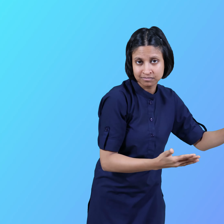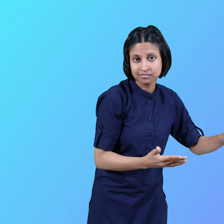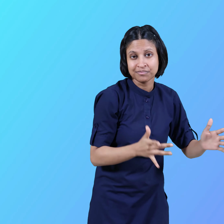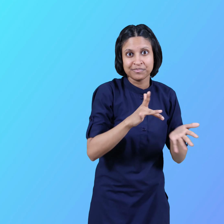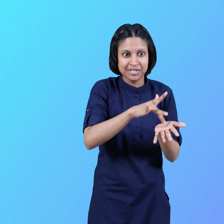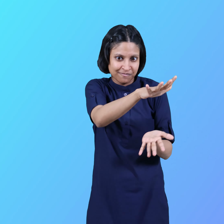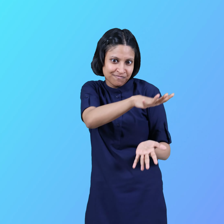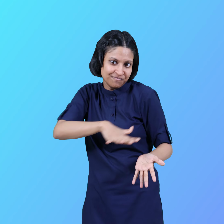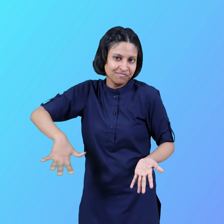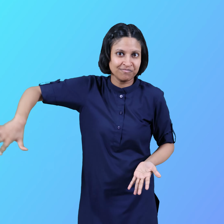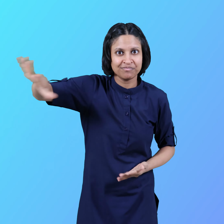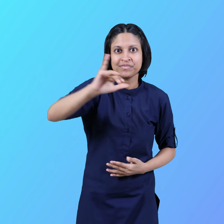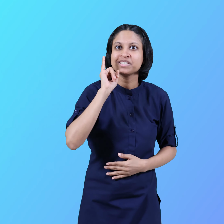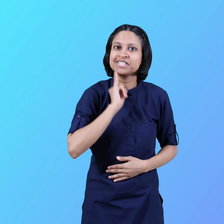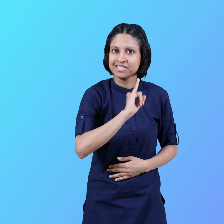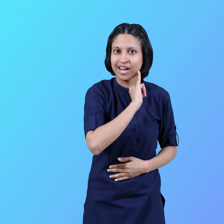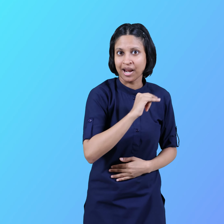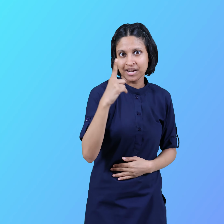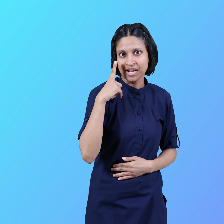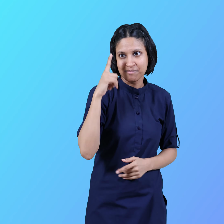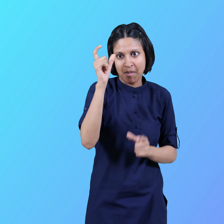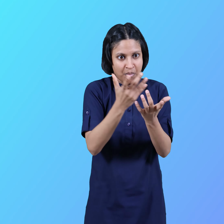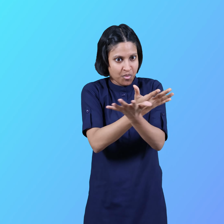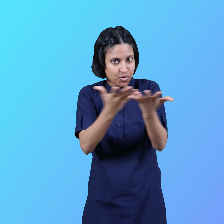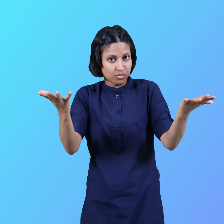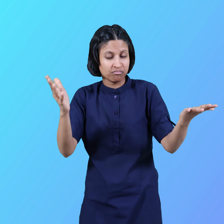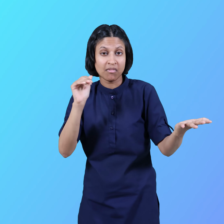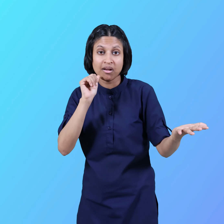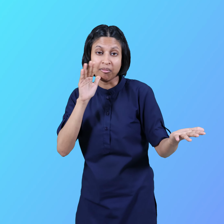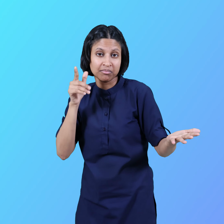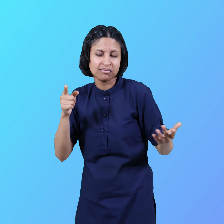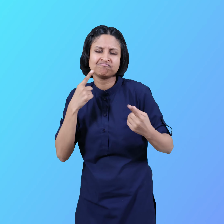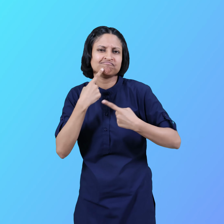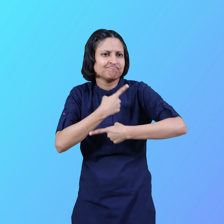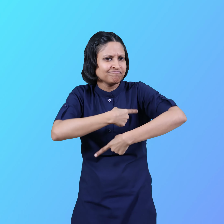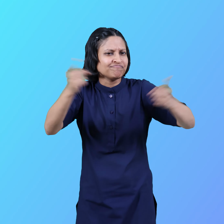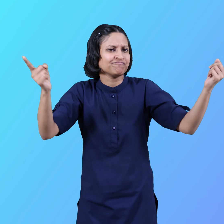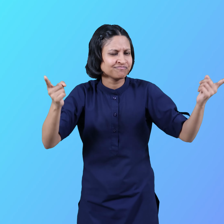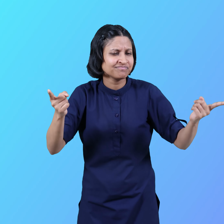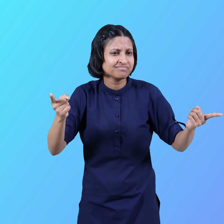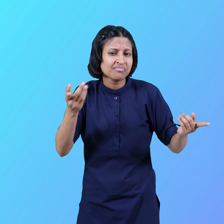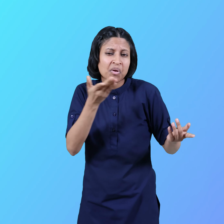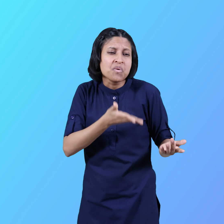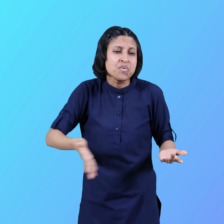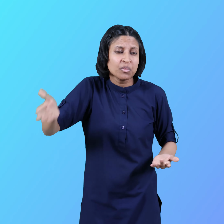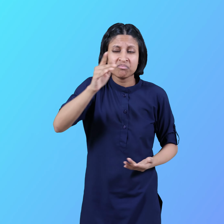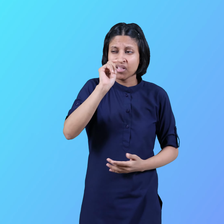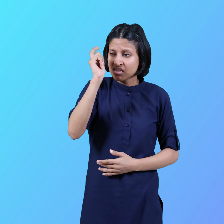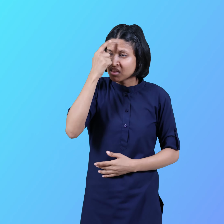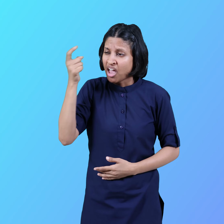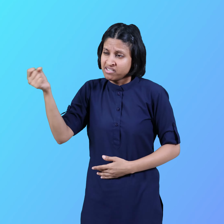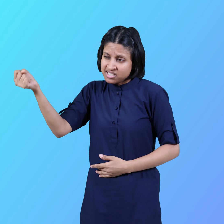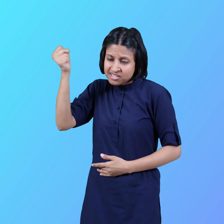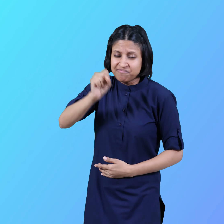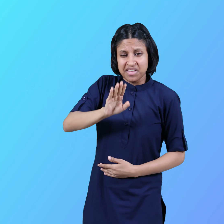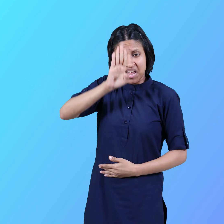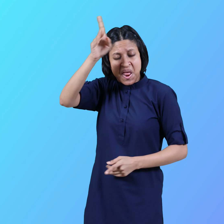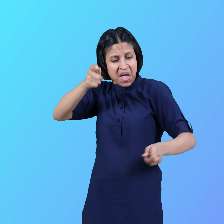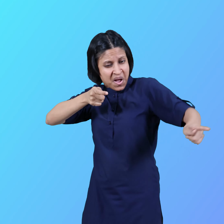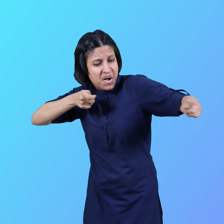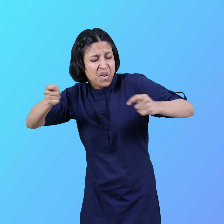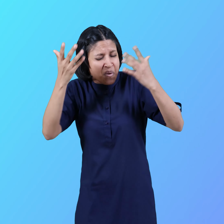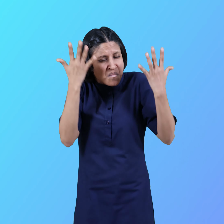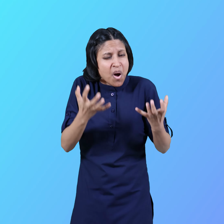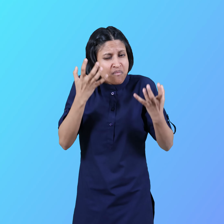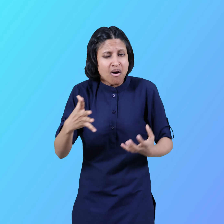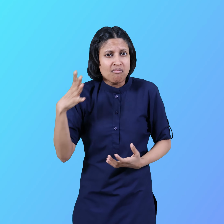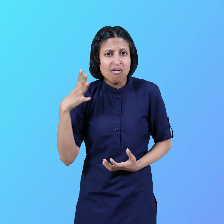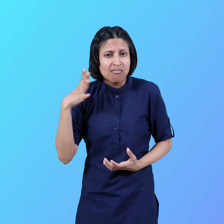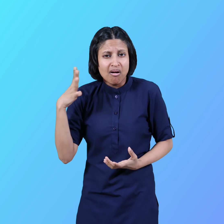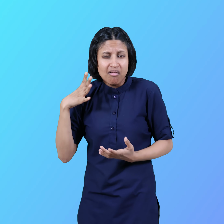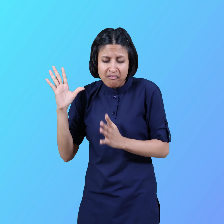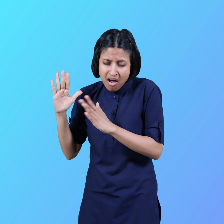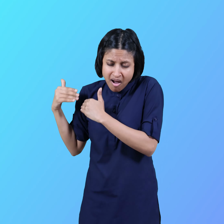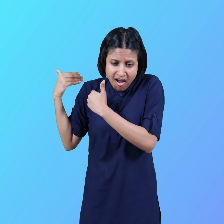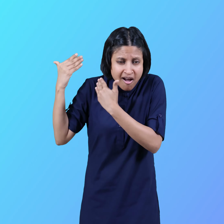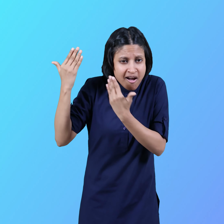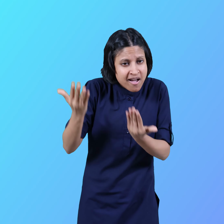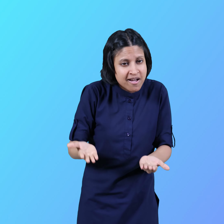Abner sent this message to the leaders of Israel. He said, “For a long time you have wanted to make David your king.